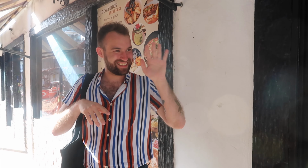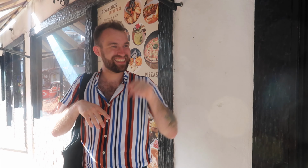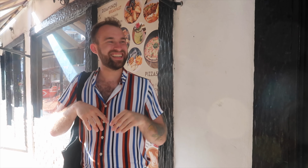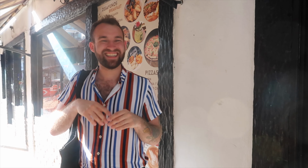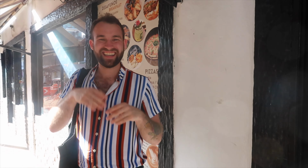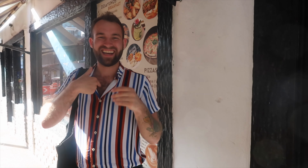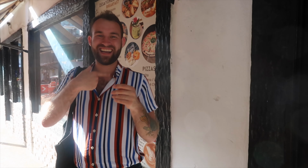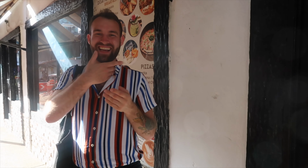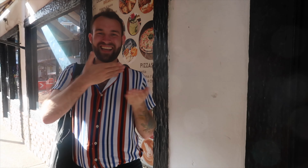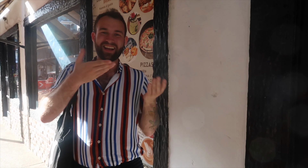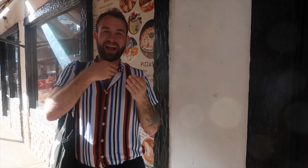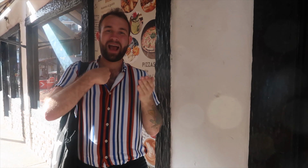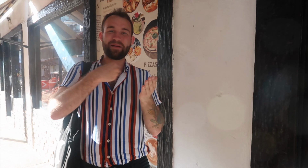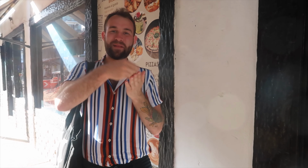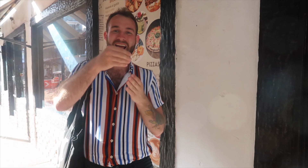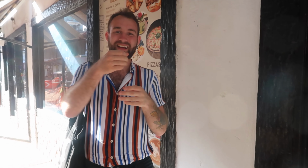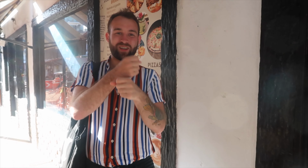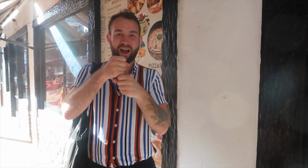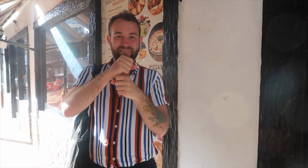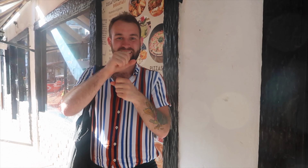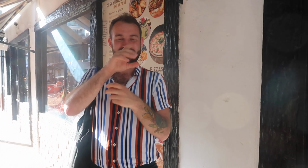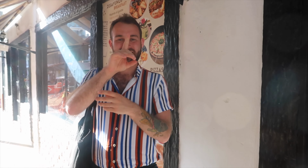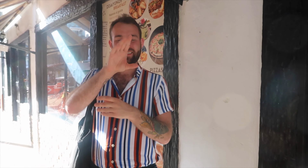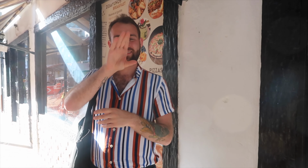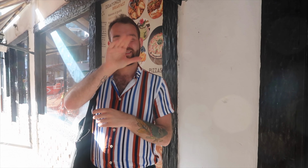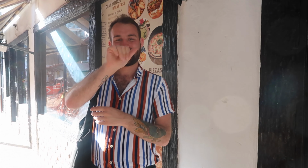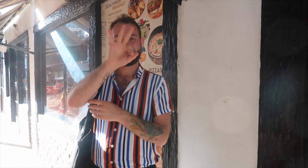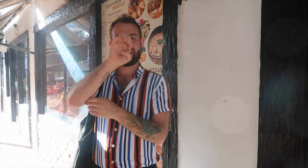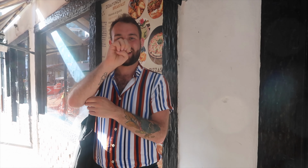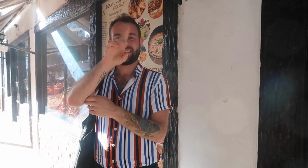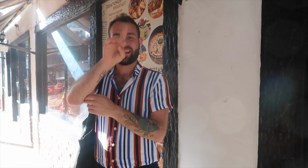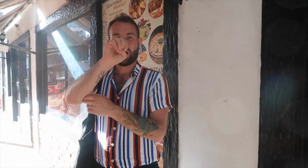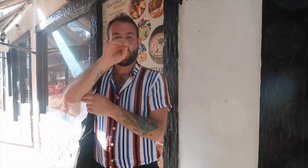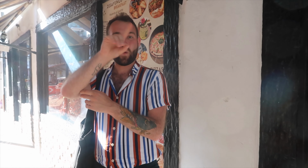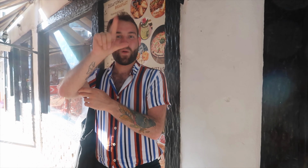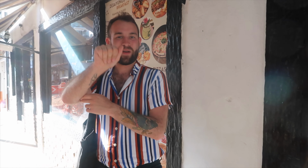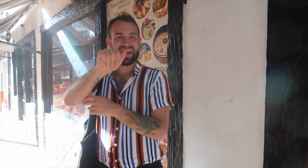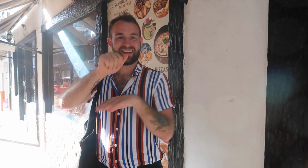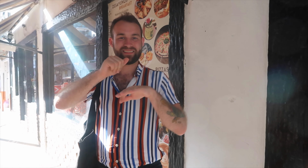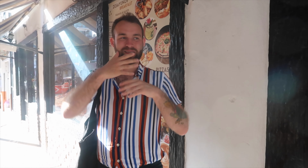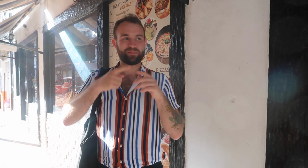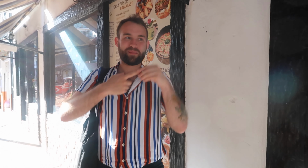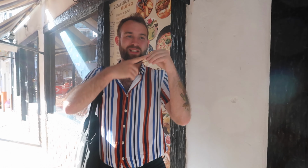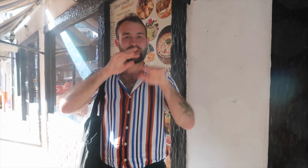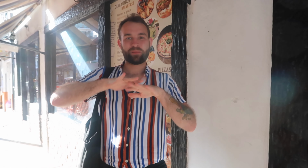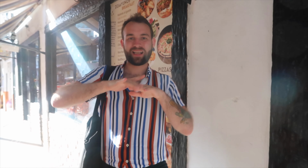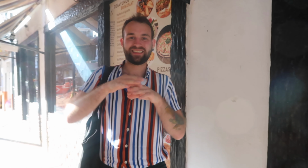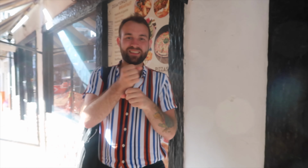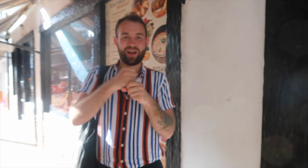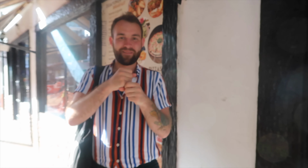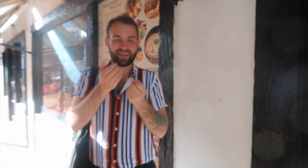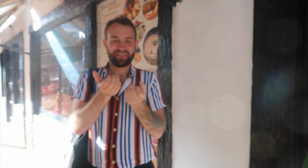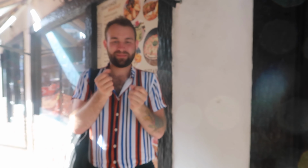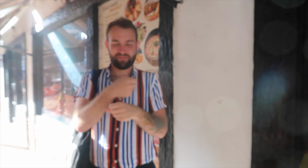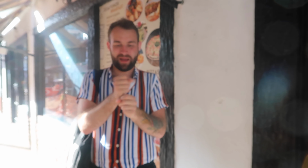Hola. I bought some cafe de olla here. It's a special cinnamon coffee